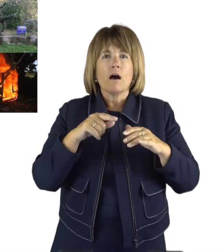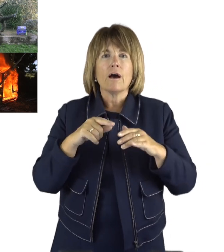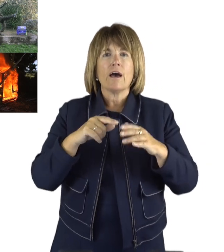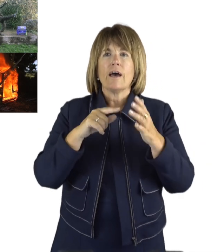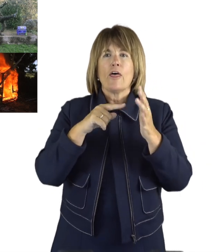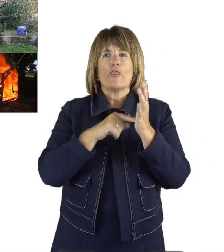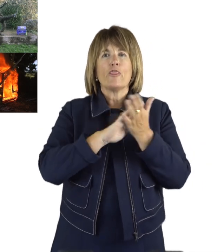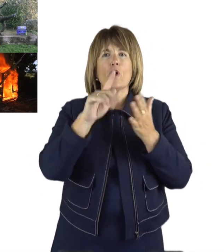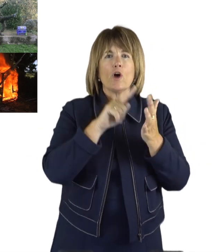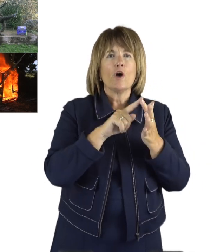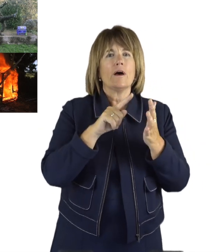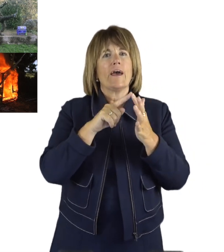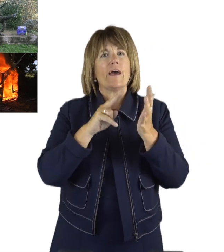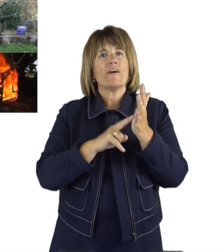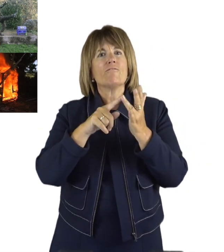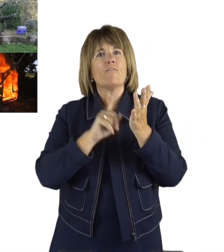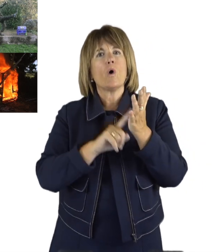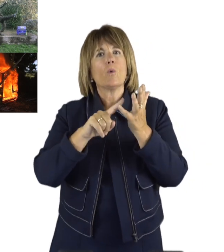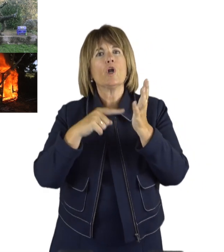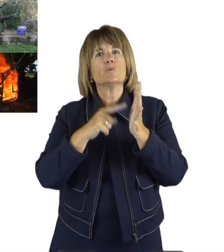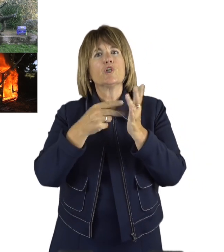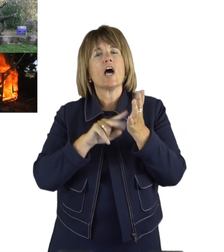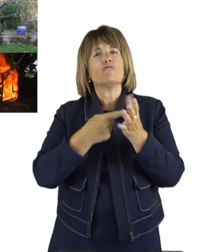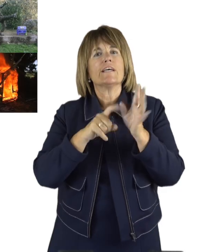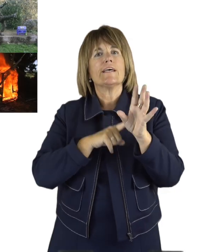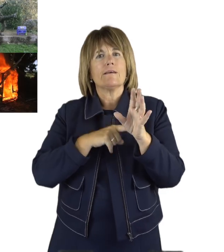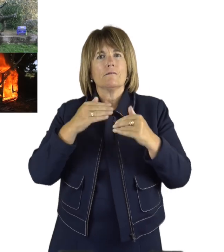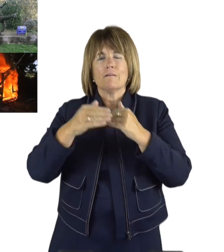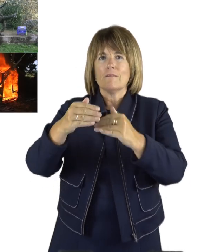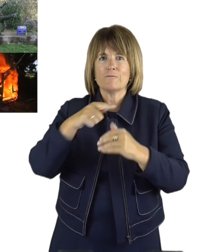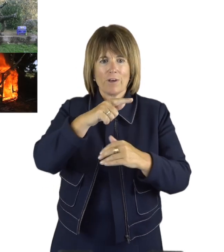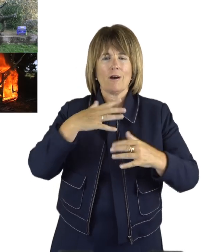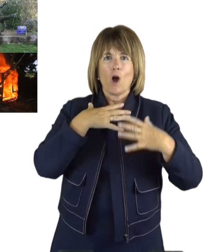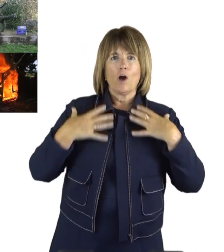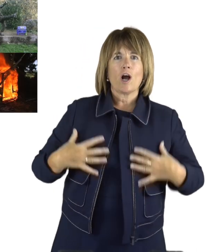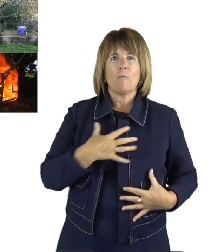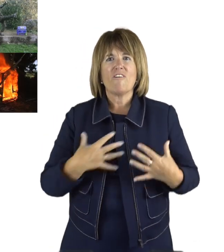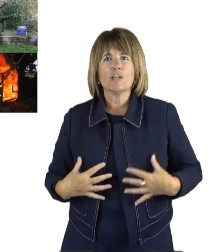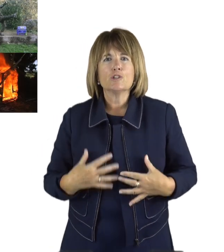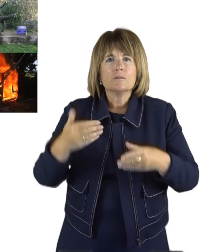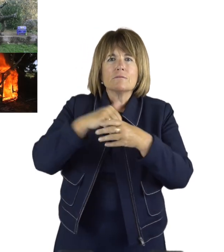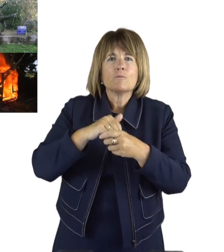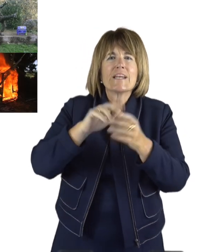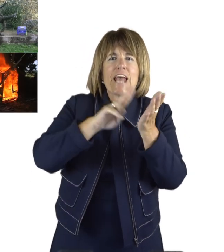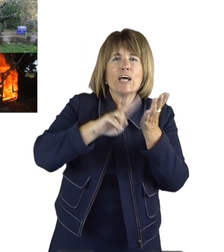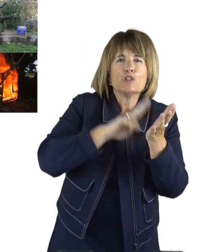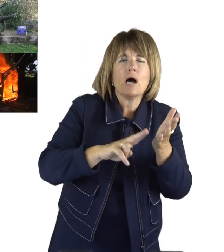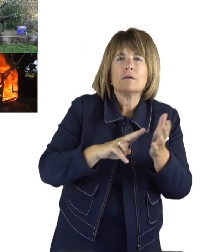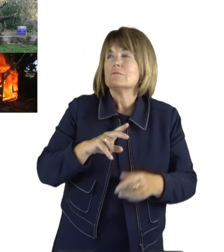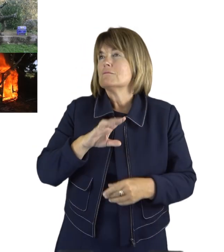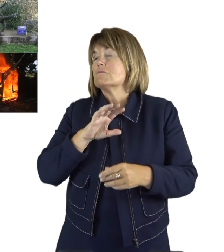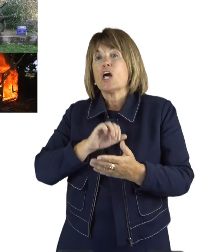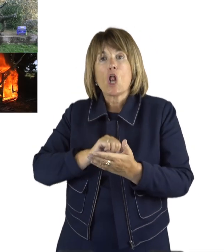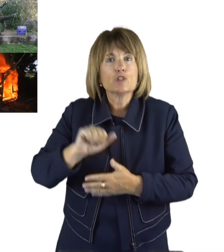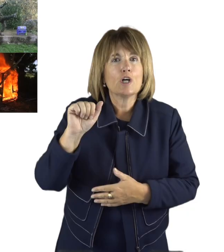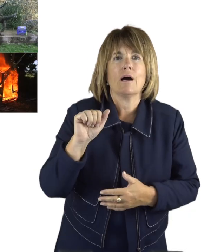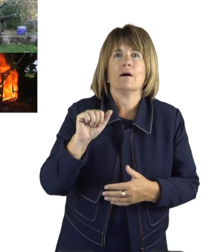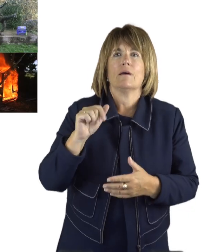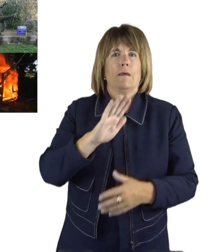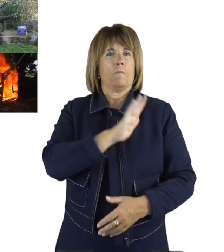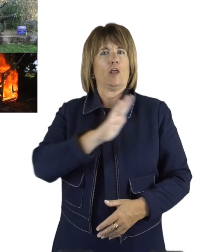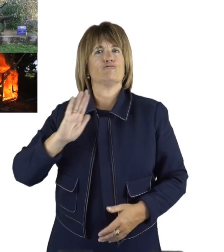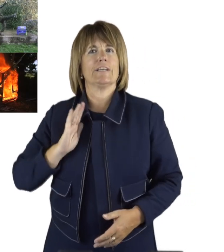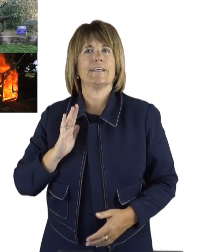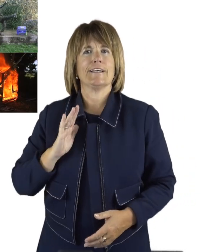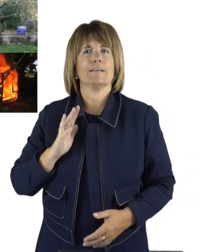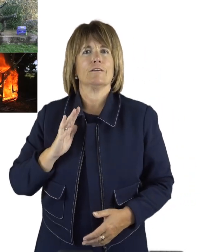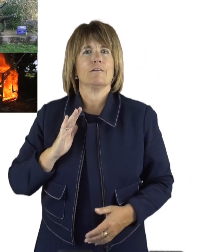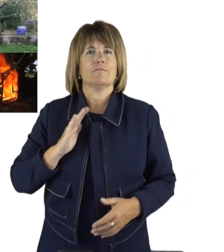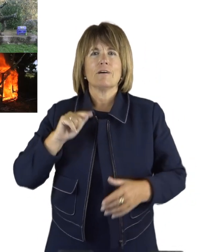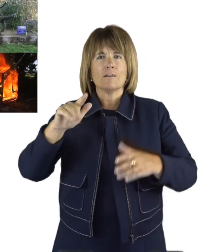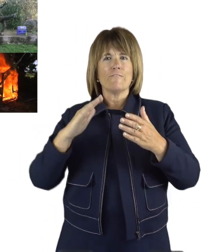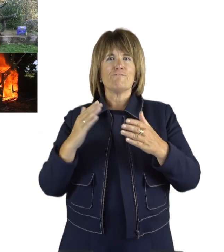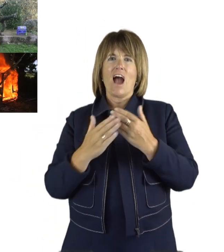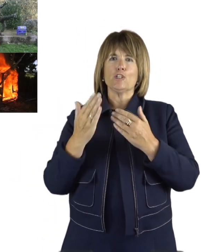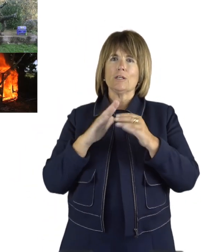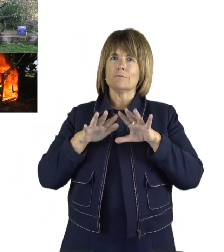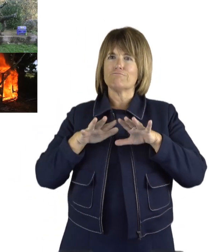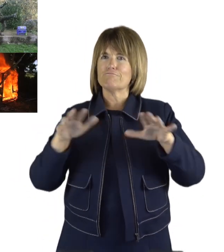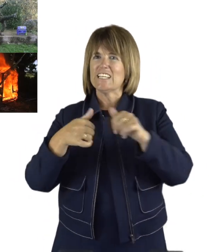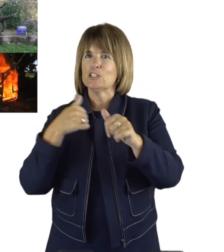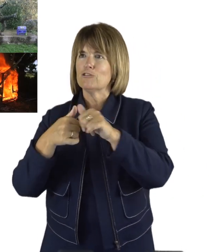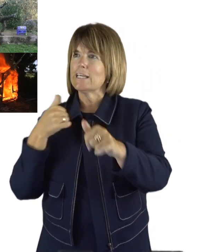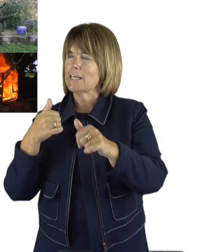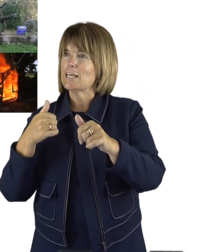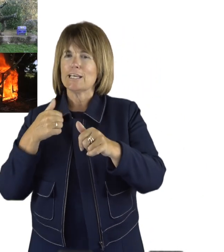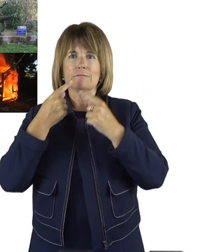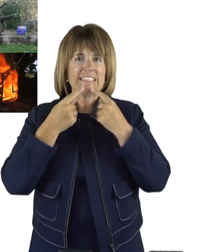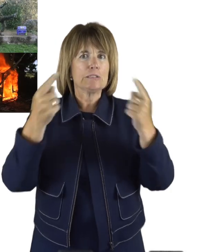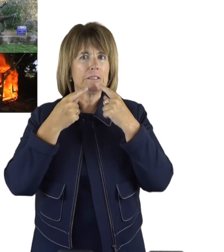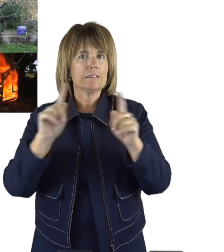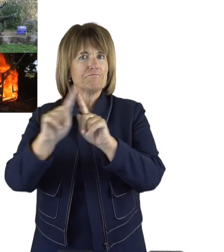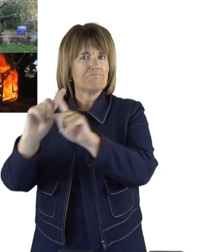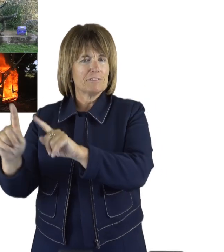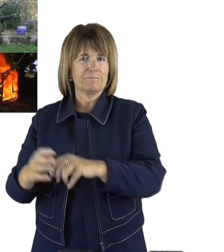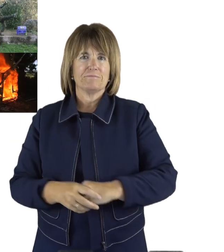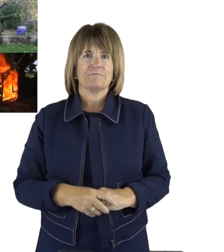The evolutionary stages of camouflage include - from nature, to culture, the military and into subversive fashion industry statements.